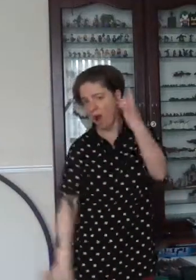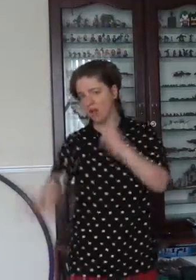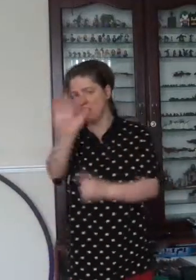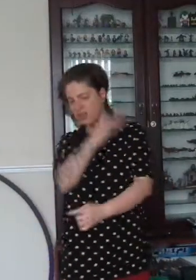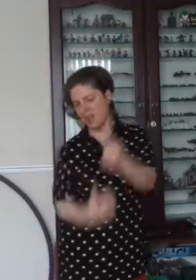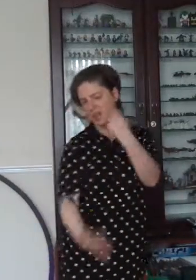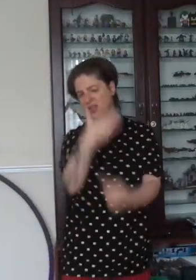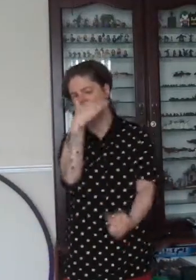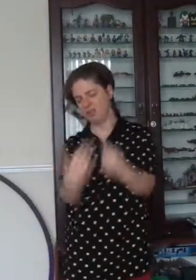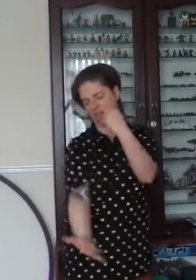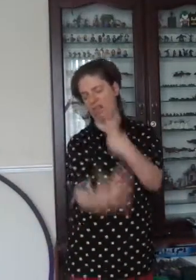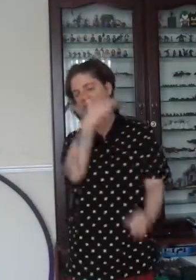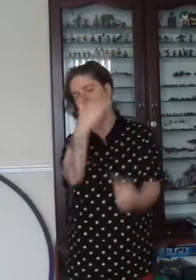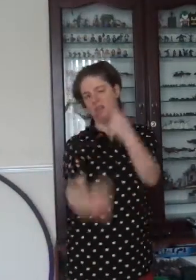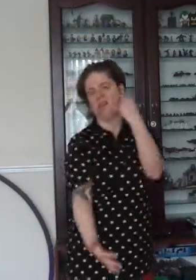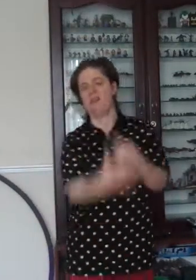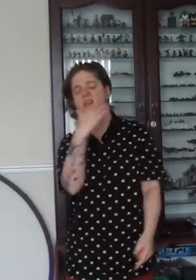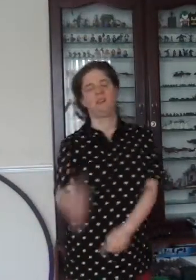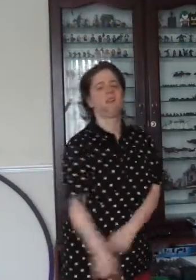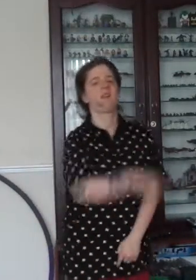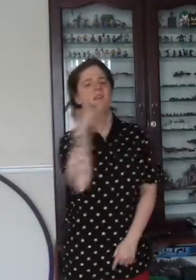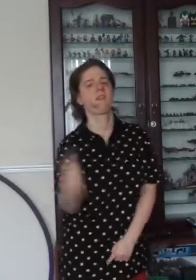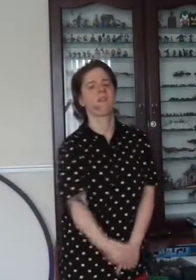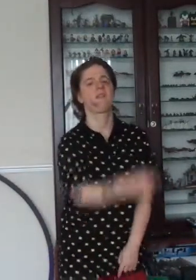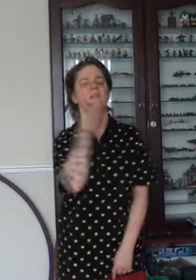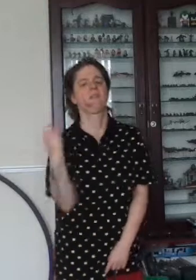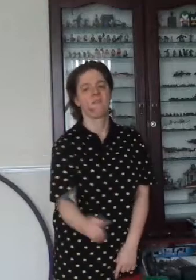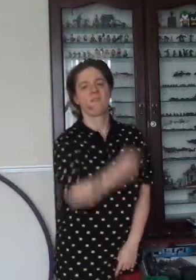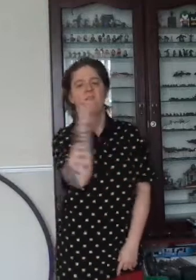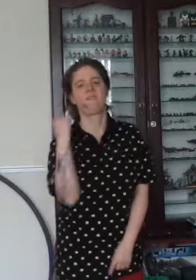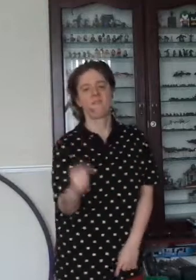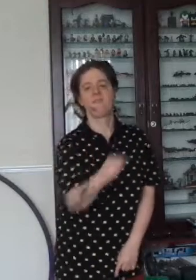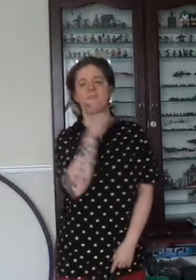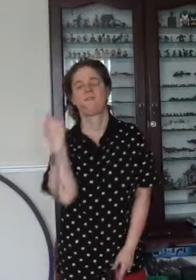All the things you'd say They were never true, never true